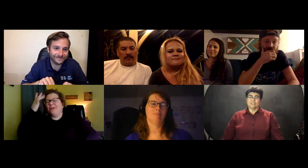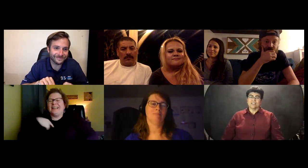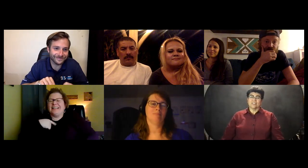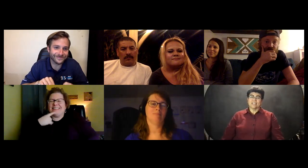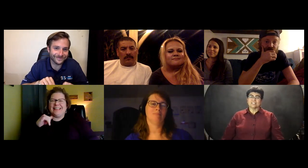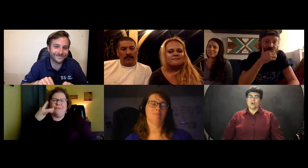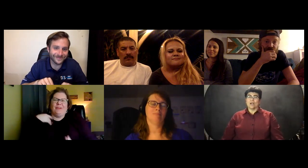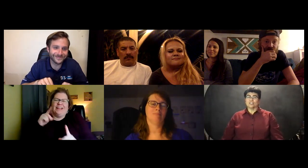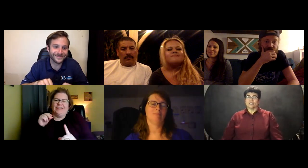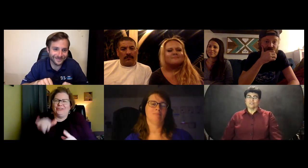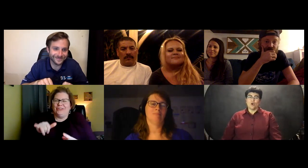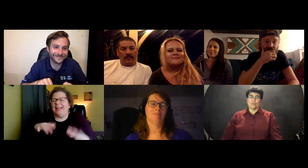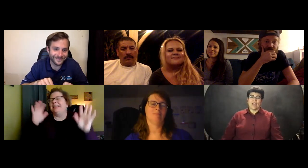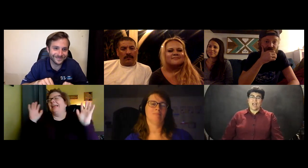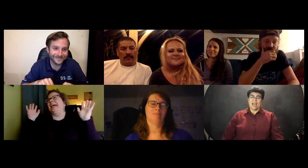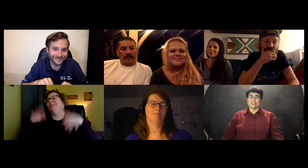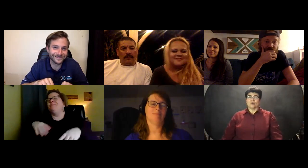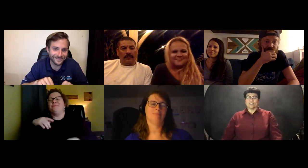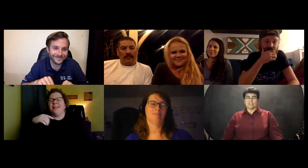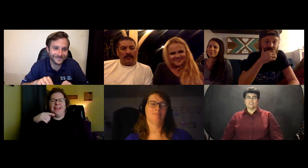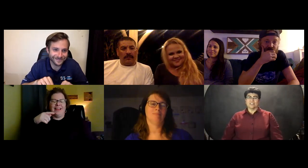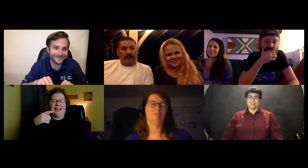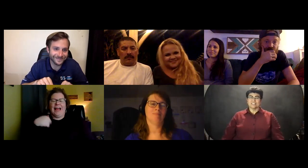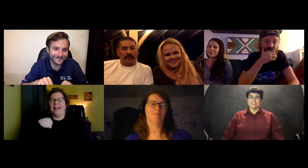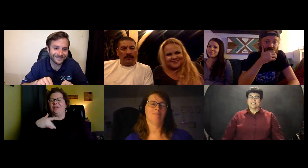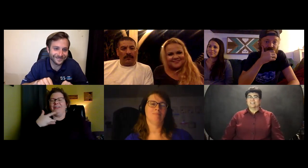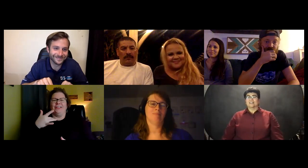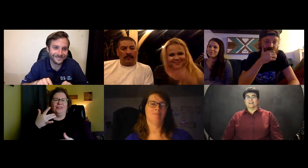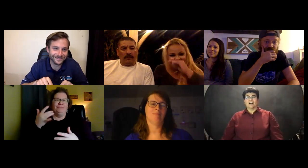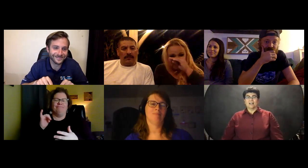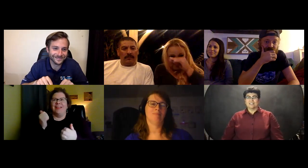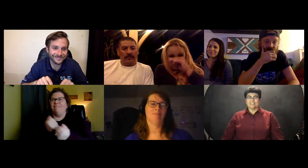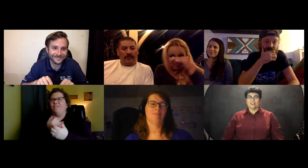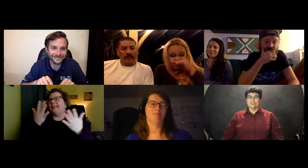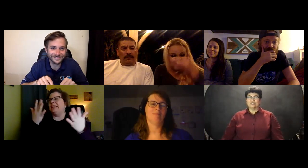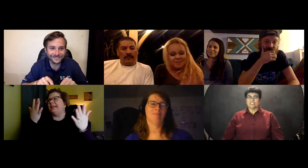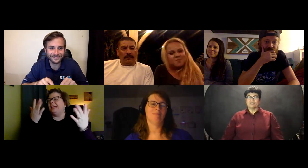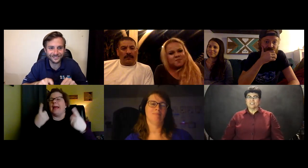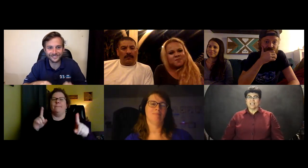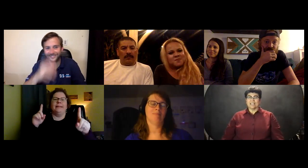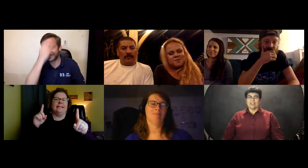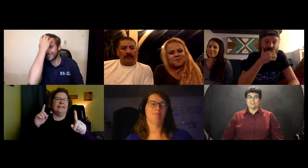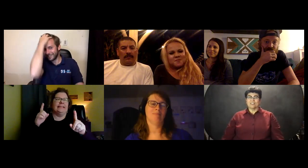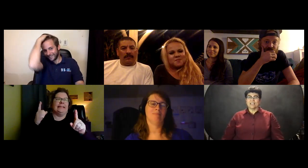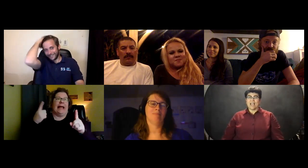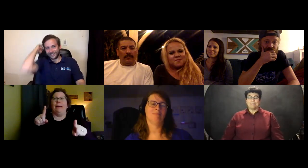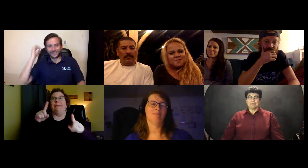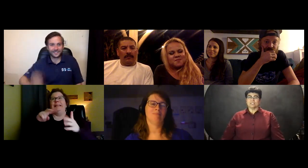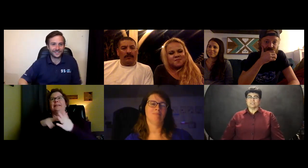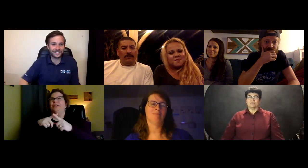done this so i should have known that you know i should have done this ah you know you just feel like